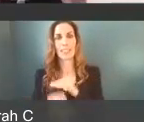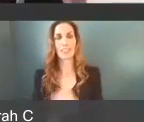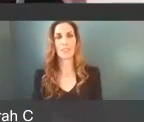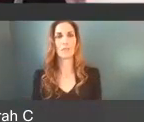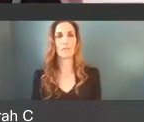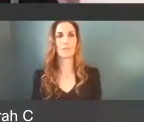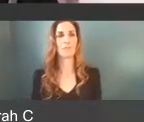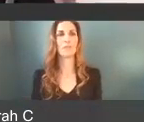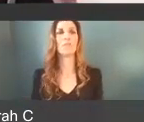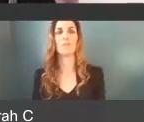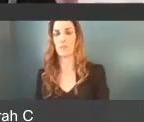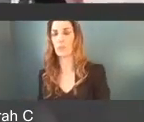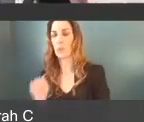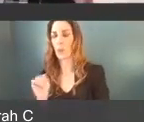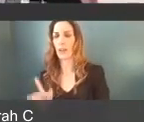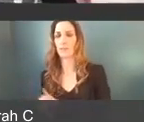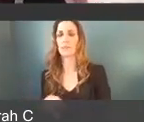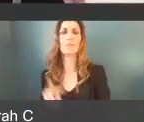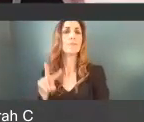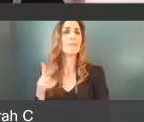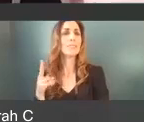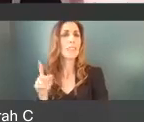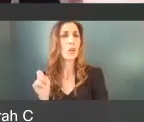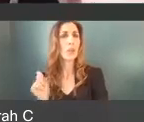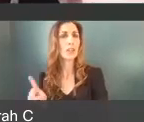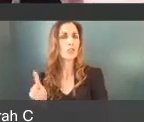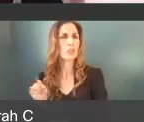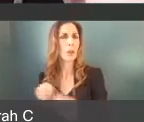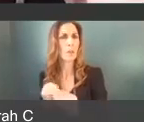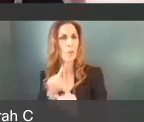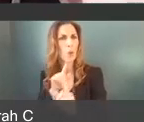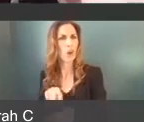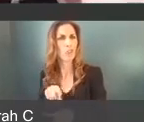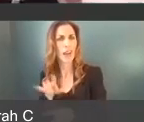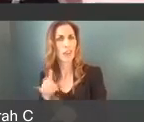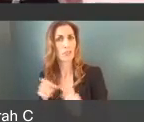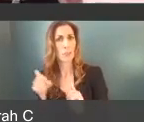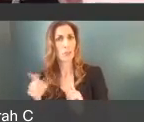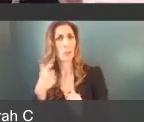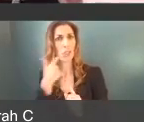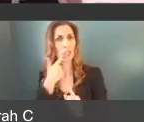[Reporter] Okay and then just my second question is more of a reaction from you. Just hearing this today kind of makes the